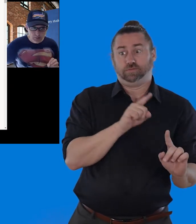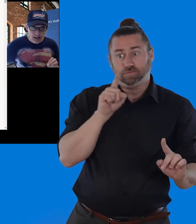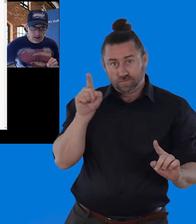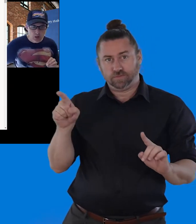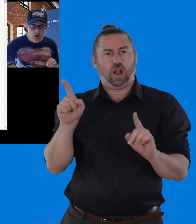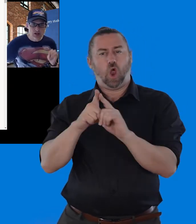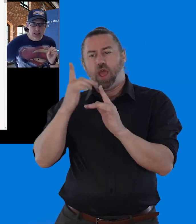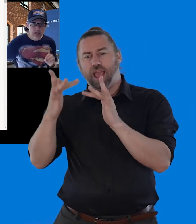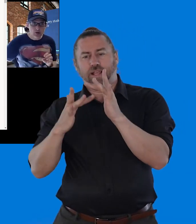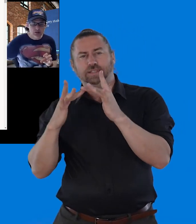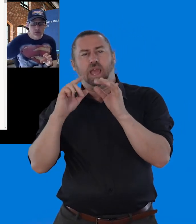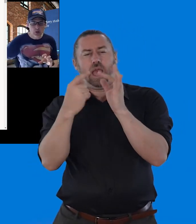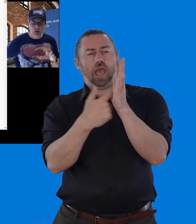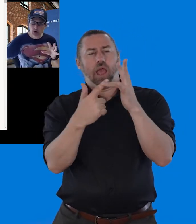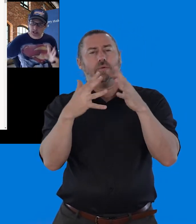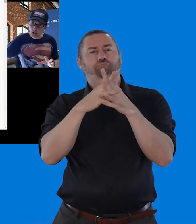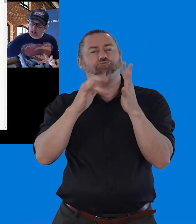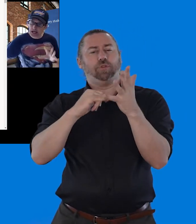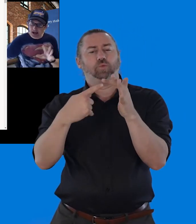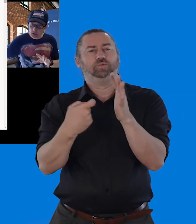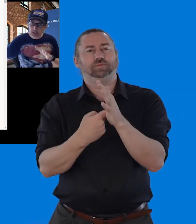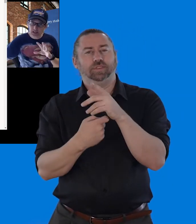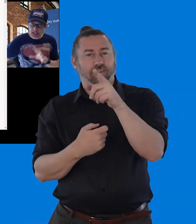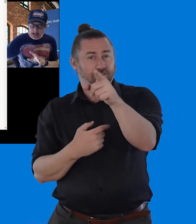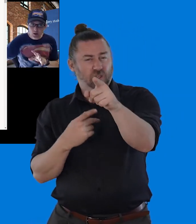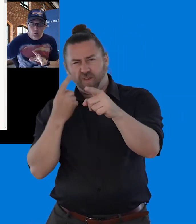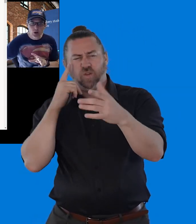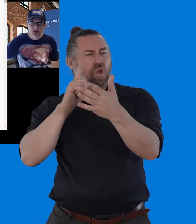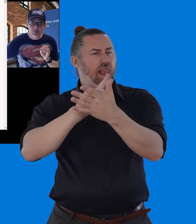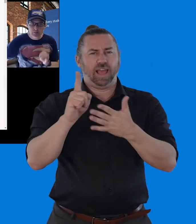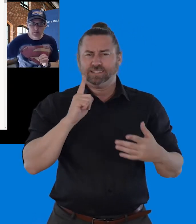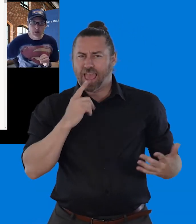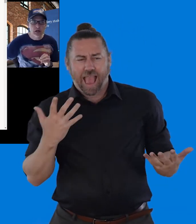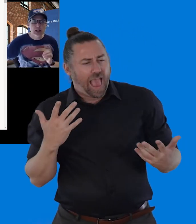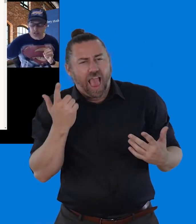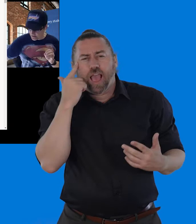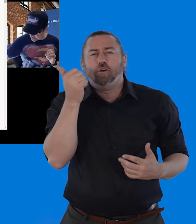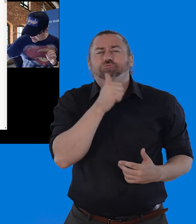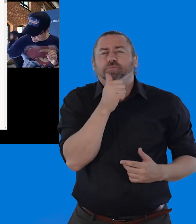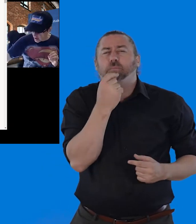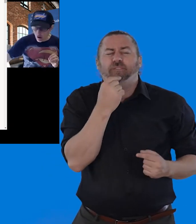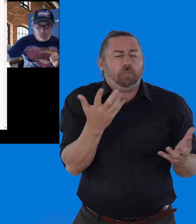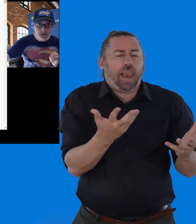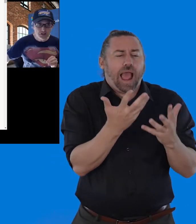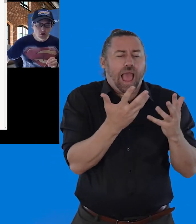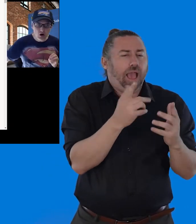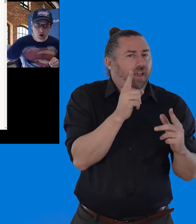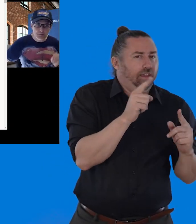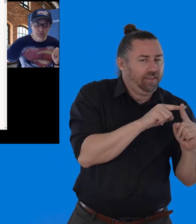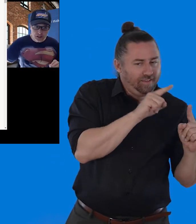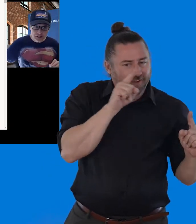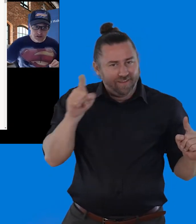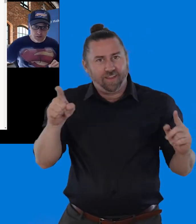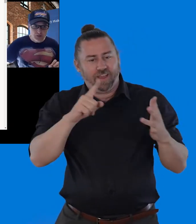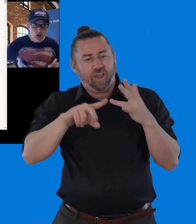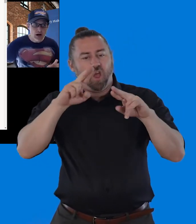So, keep that in mind. So later on, when you want to go in and have a look and see how it works, remember you need to come to office.com first. Alright?